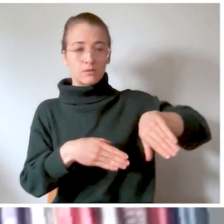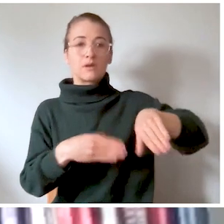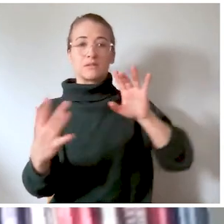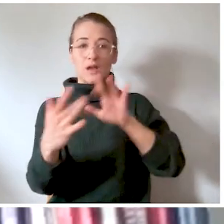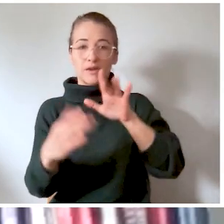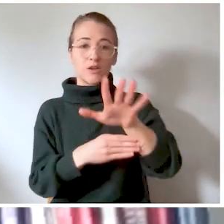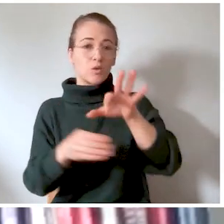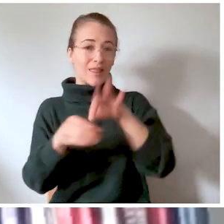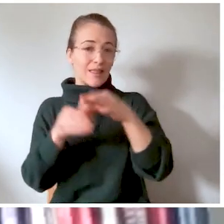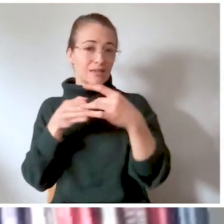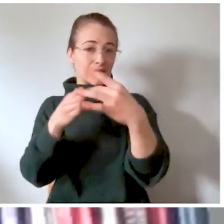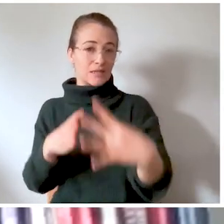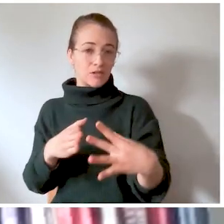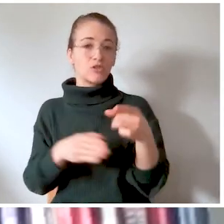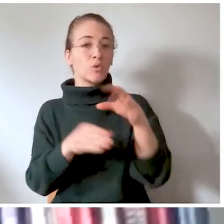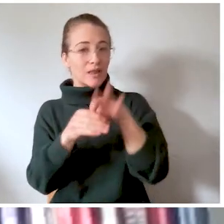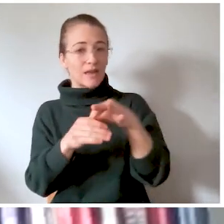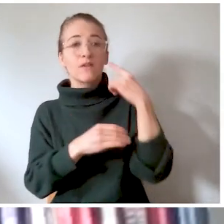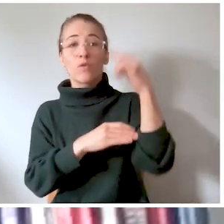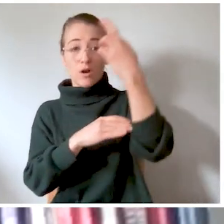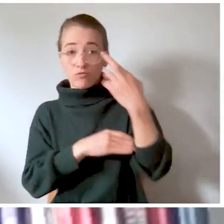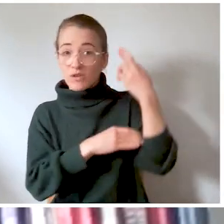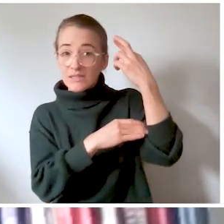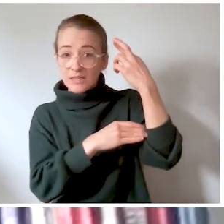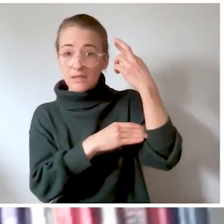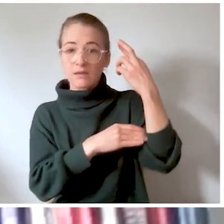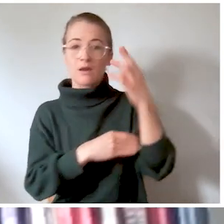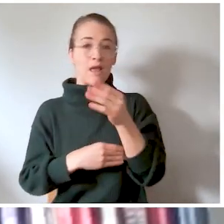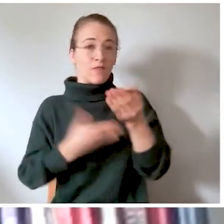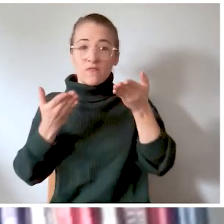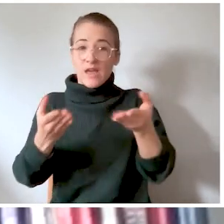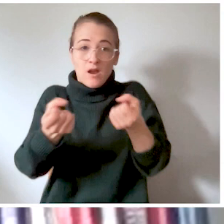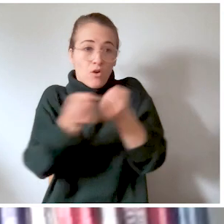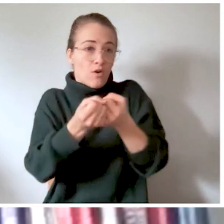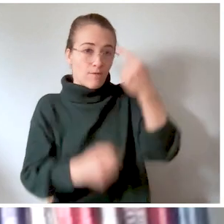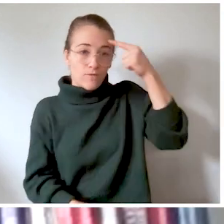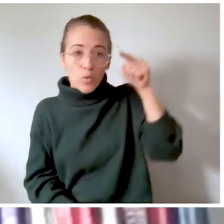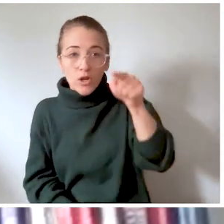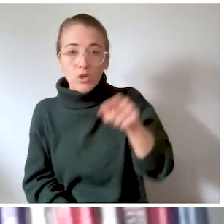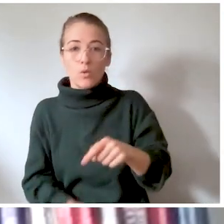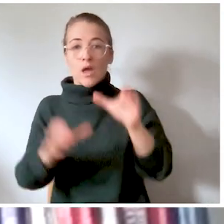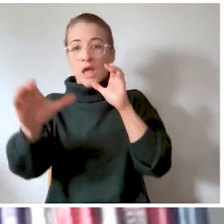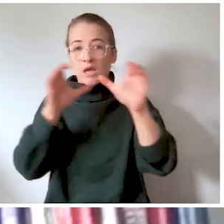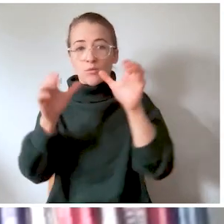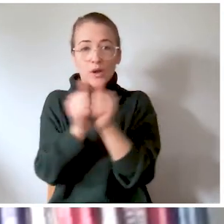You elected them for a reason and they're there for you. So communicate with them about the issues